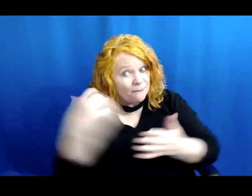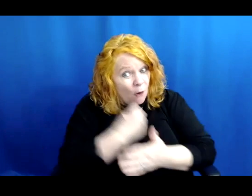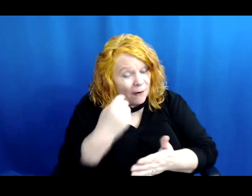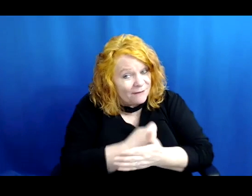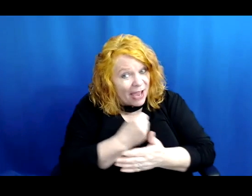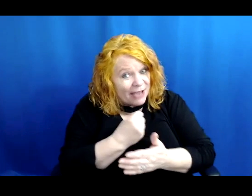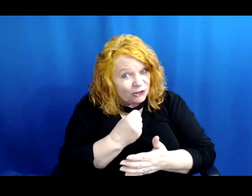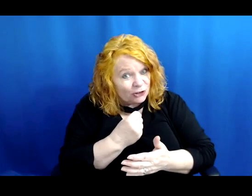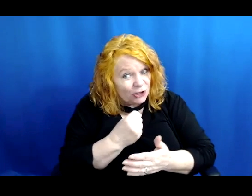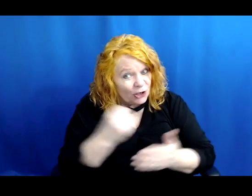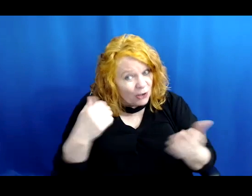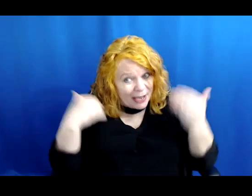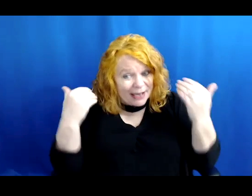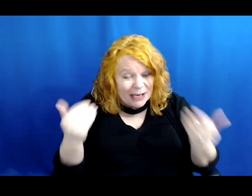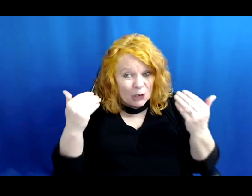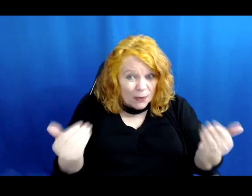Here we go. Look around the room.